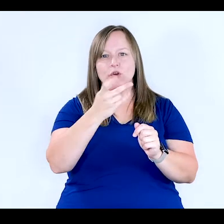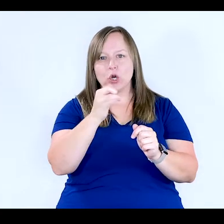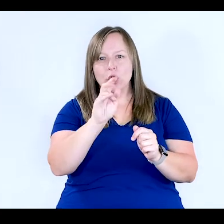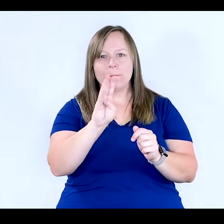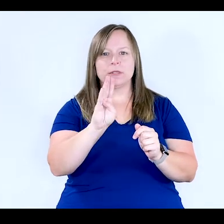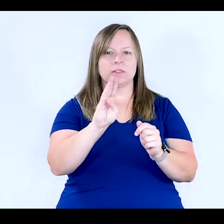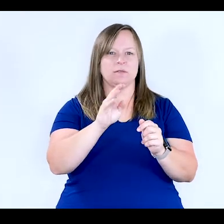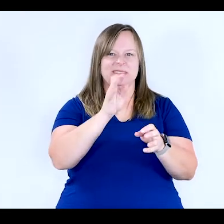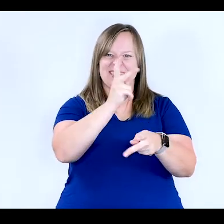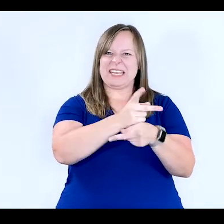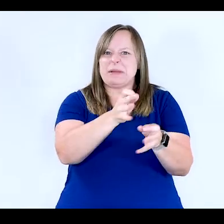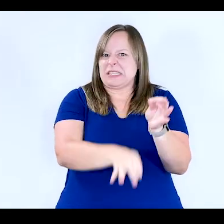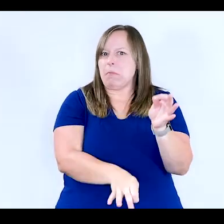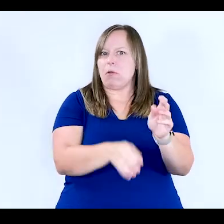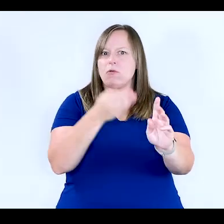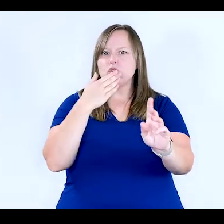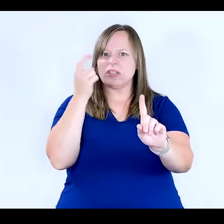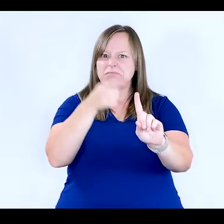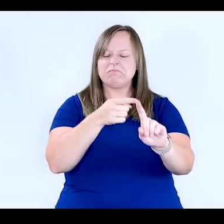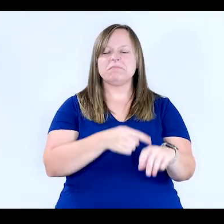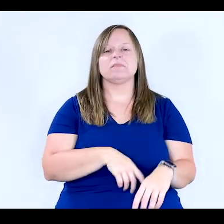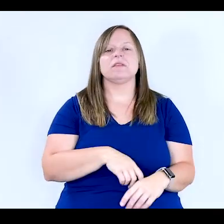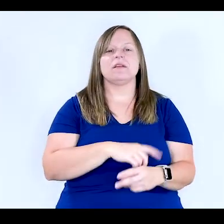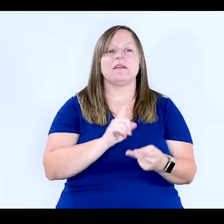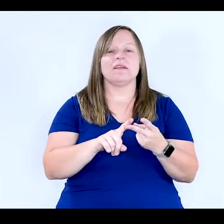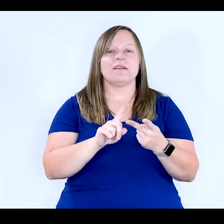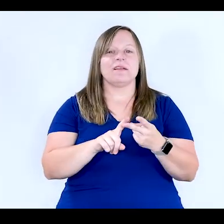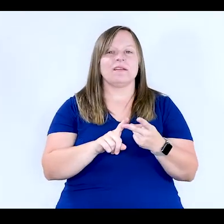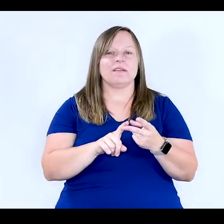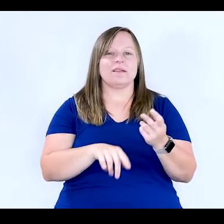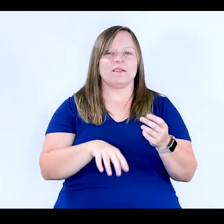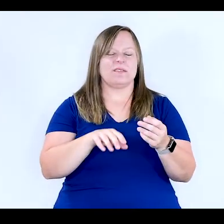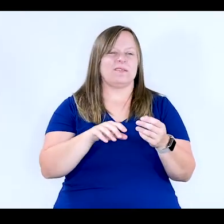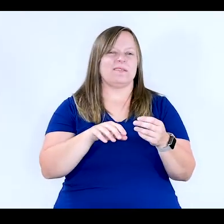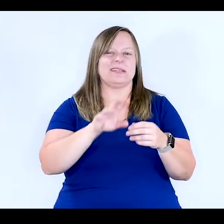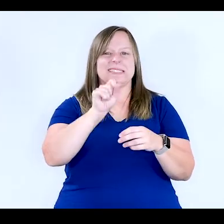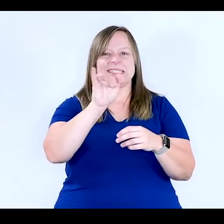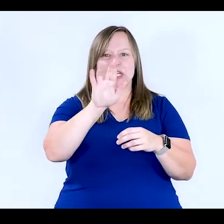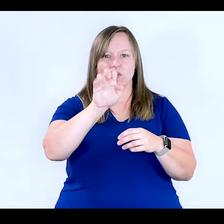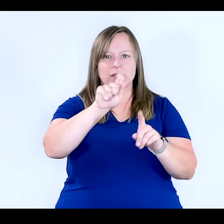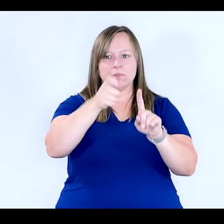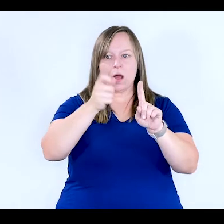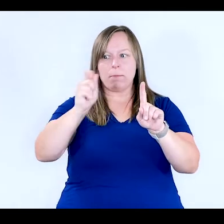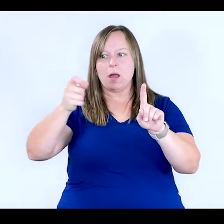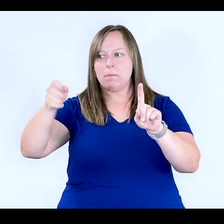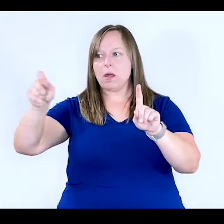keeping it simple. 2) Another tip is to avoid series in one sentence.